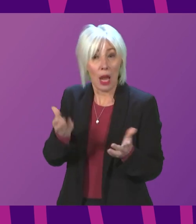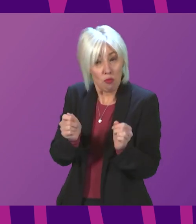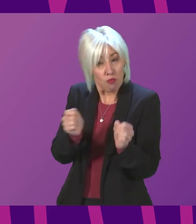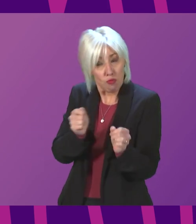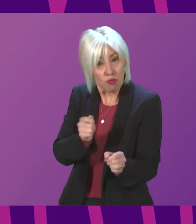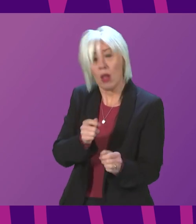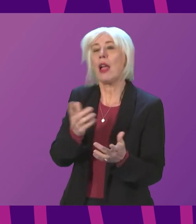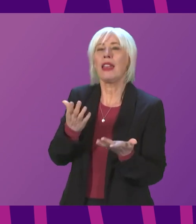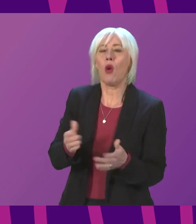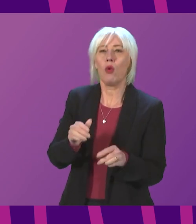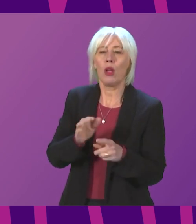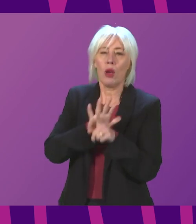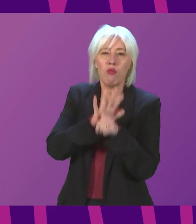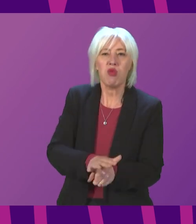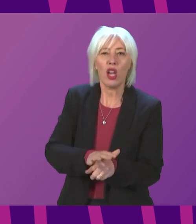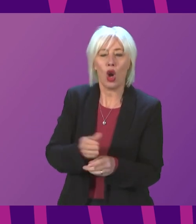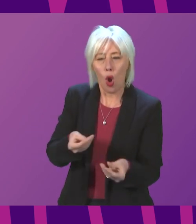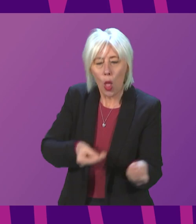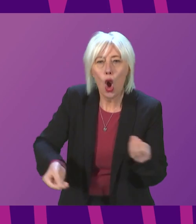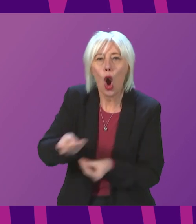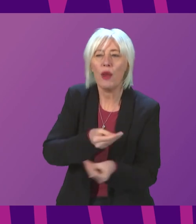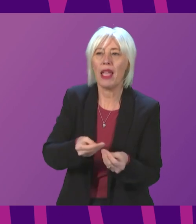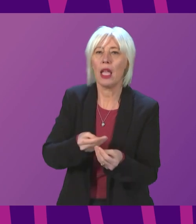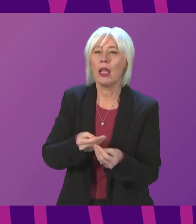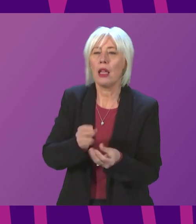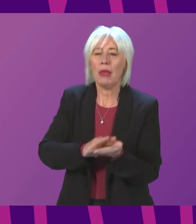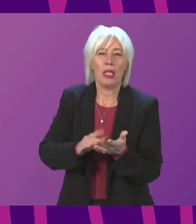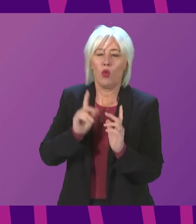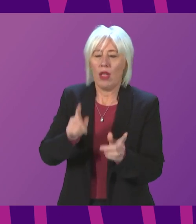the economy have now changed that judgment. We will continue to have to make such judgments